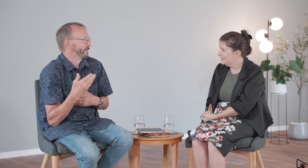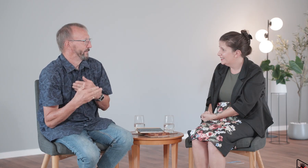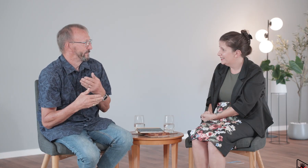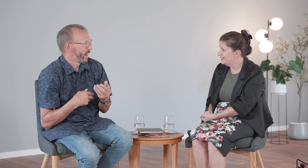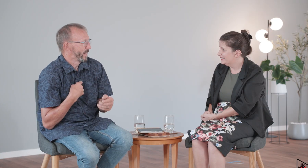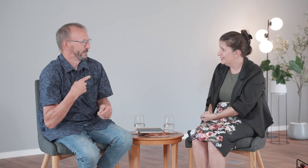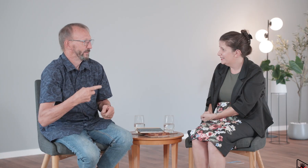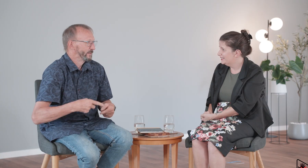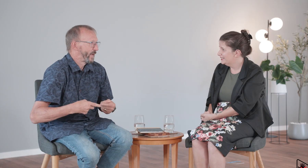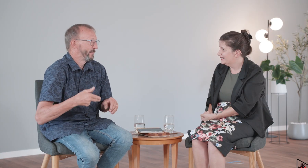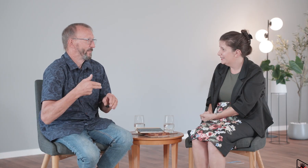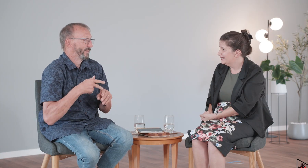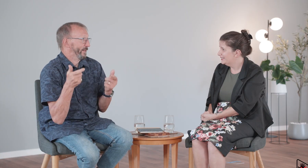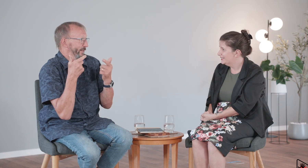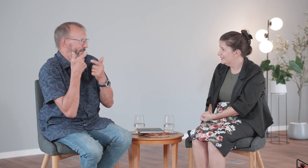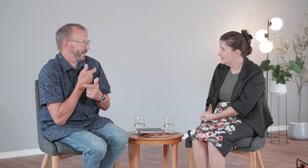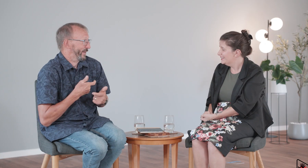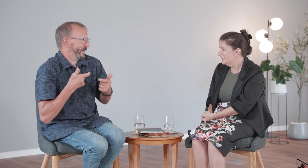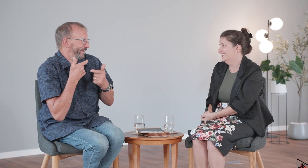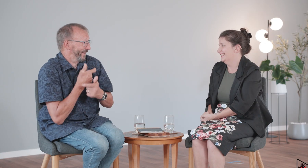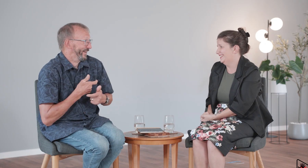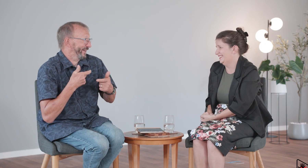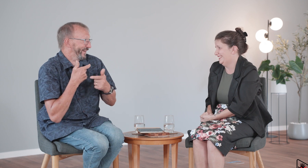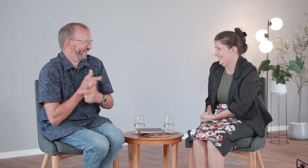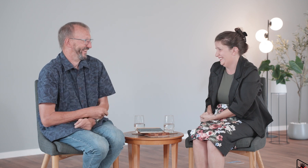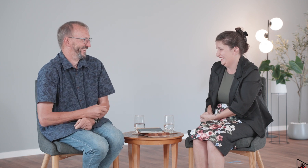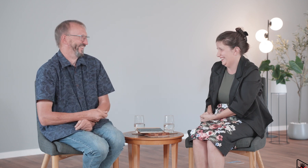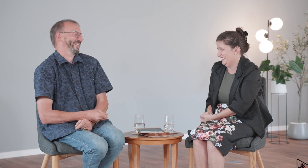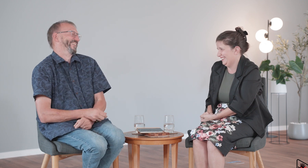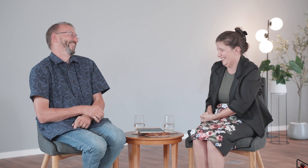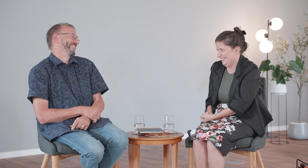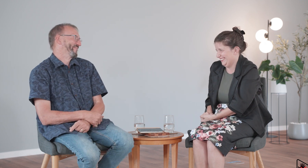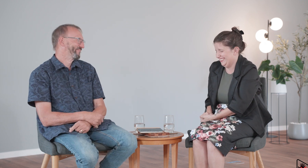"Yeah, I did." And I told her about the checking the tire pressure and the petrol station and we